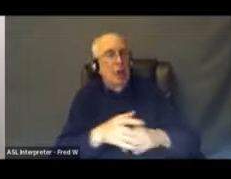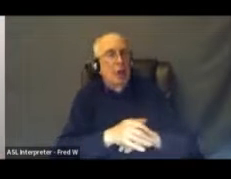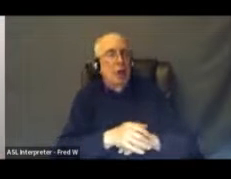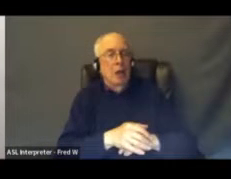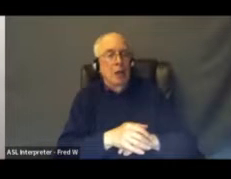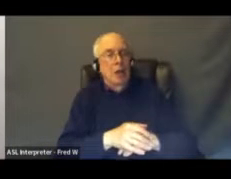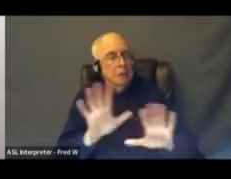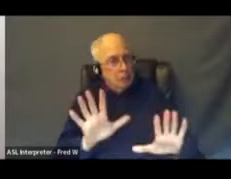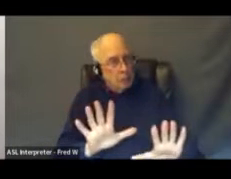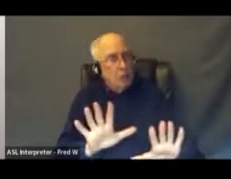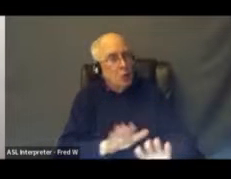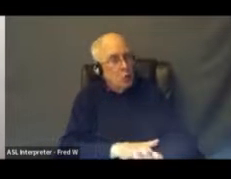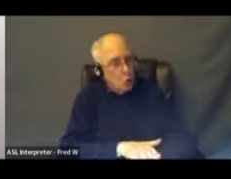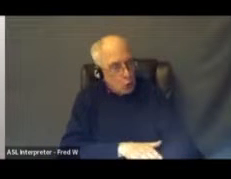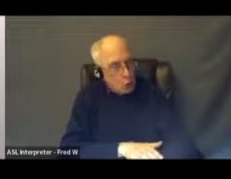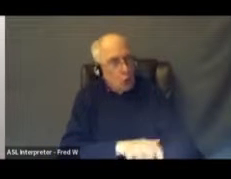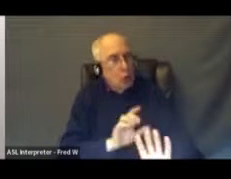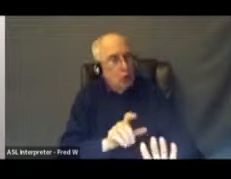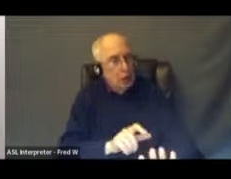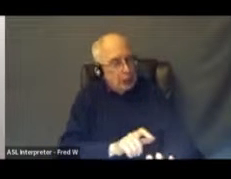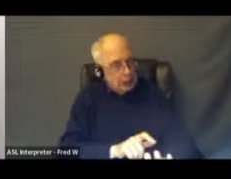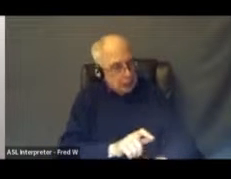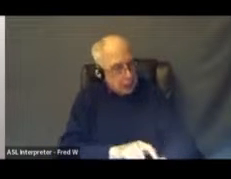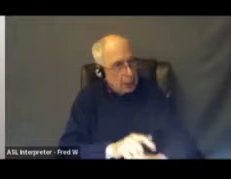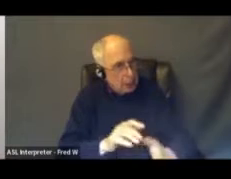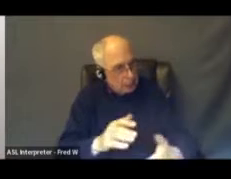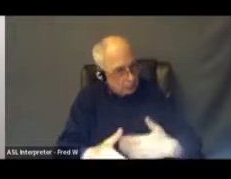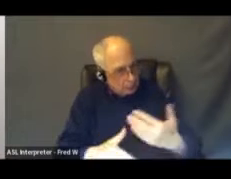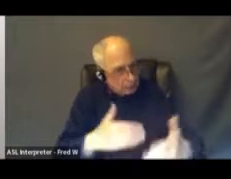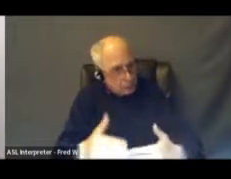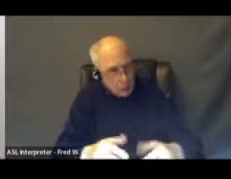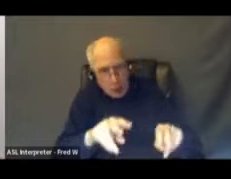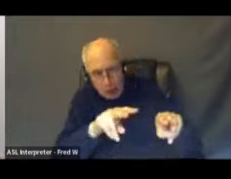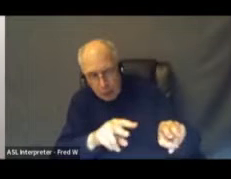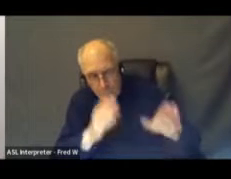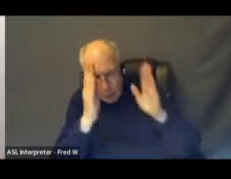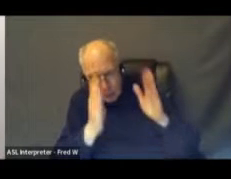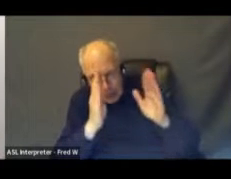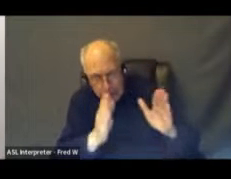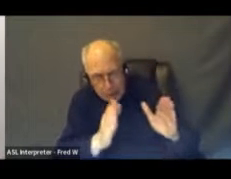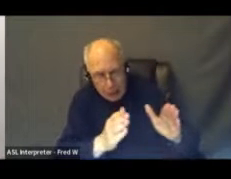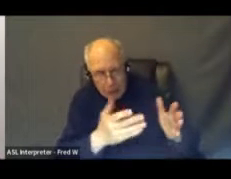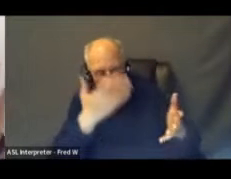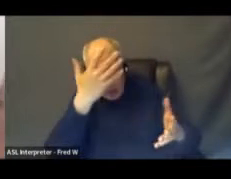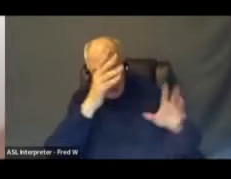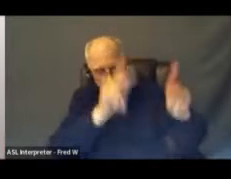time, pay attention to physical cues, and let someone know what they're expecting. So letting people know, I'm gonna guide you